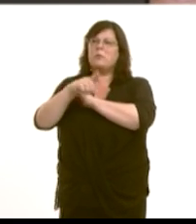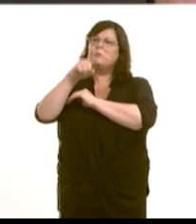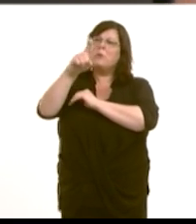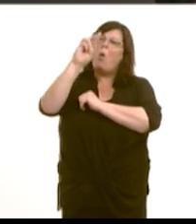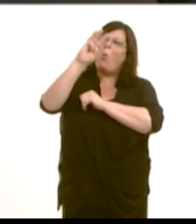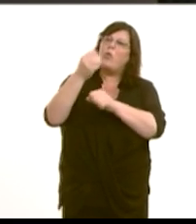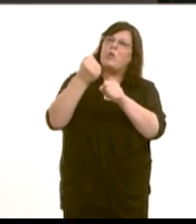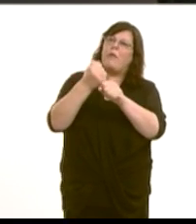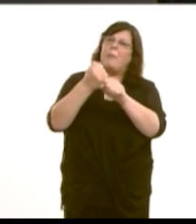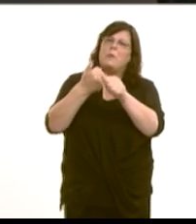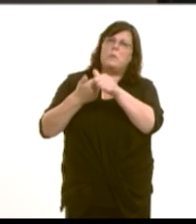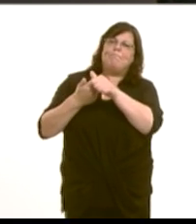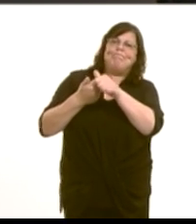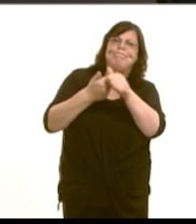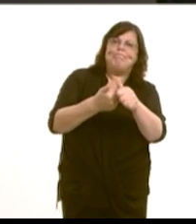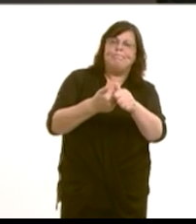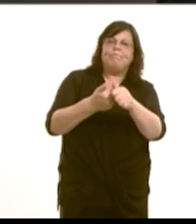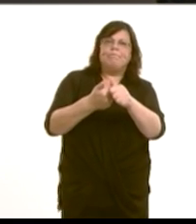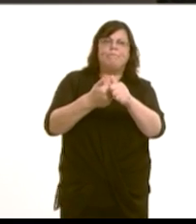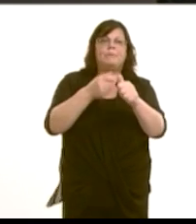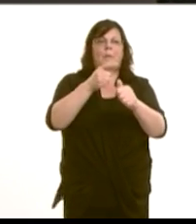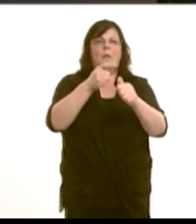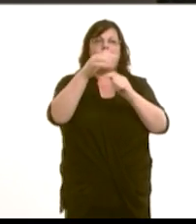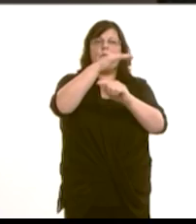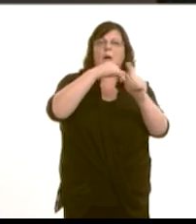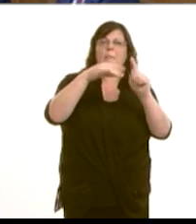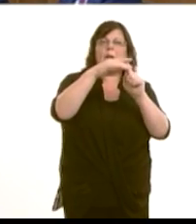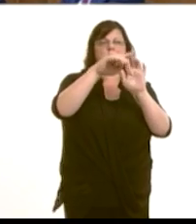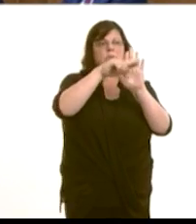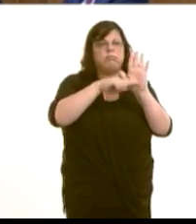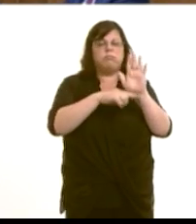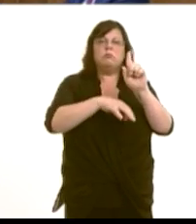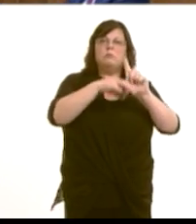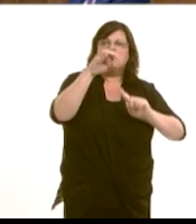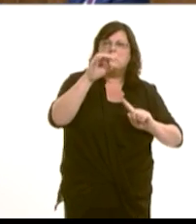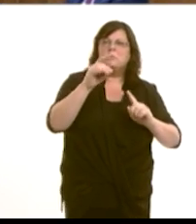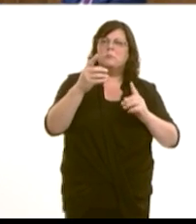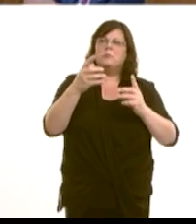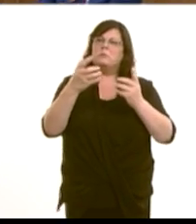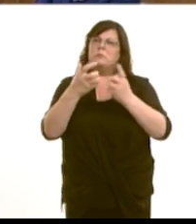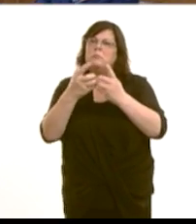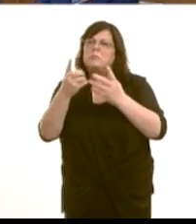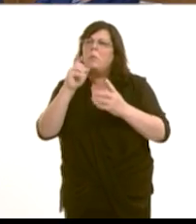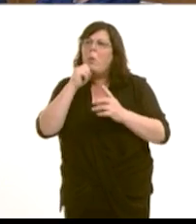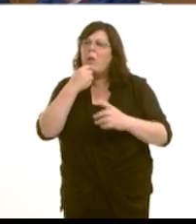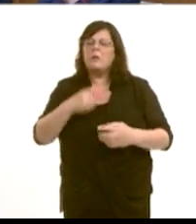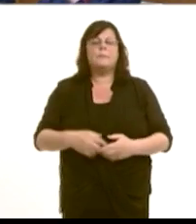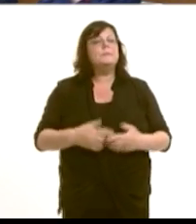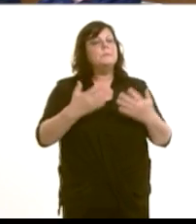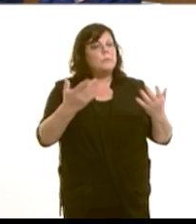these environmental protections and ensure that these rules are enforced? Carwyn Jones: As I said earlier on, what is already transposed into Welsh law will remain